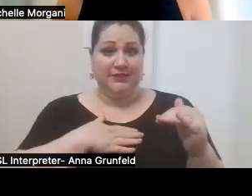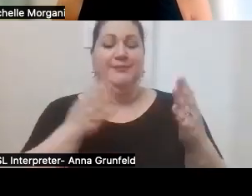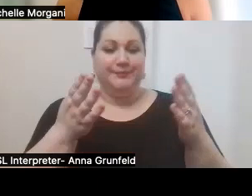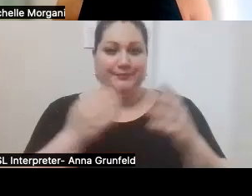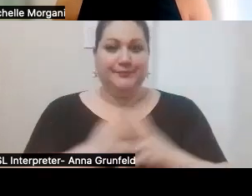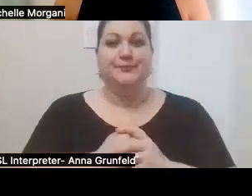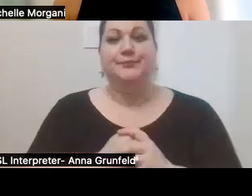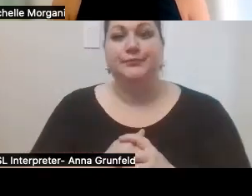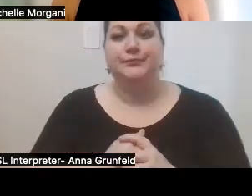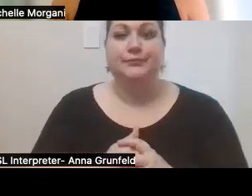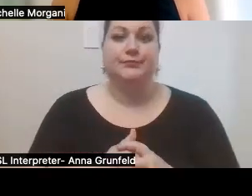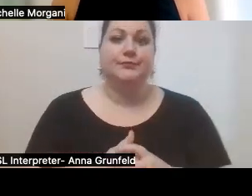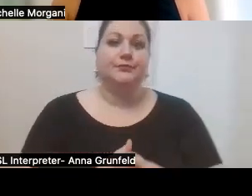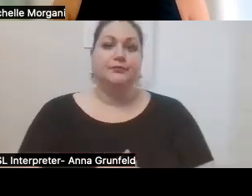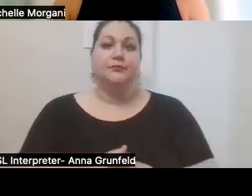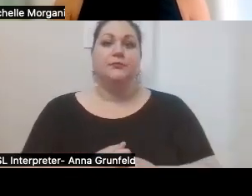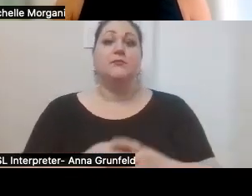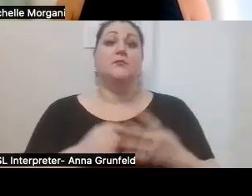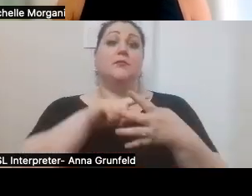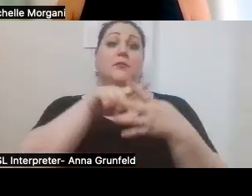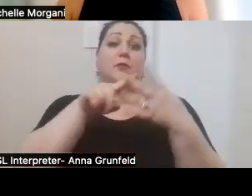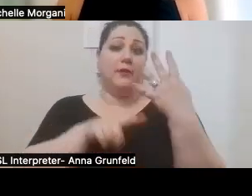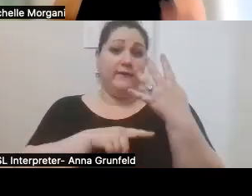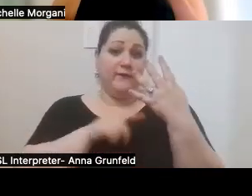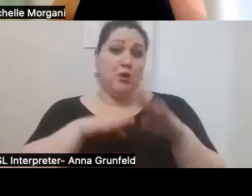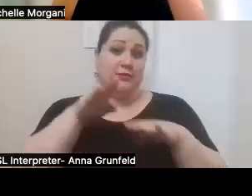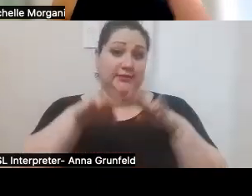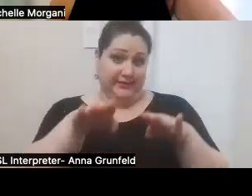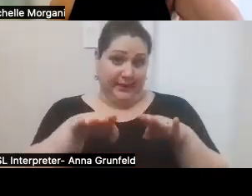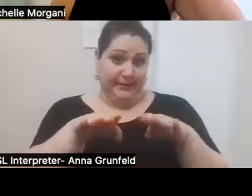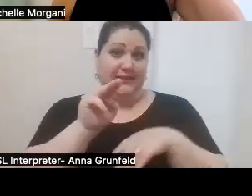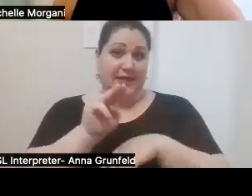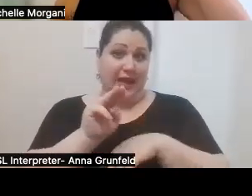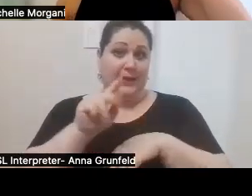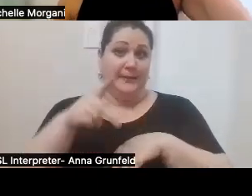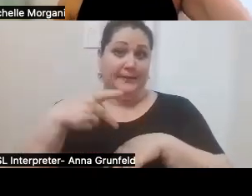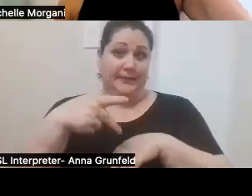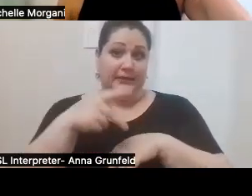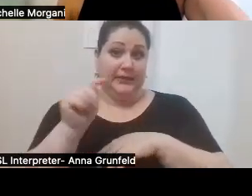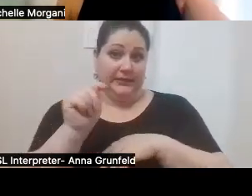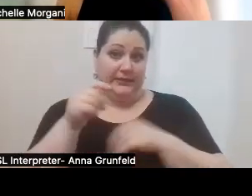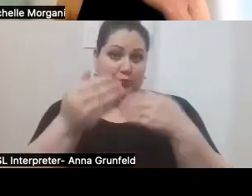There are four sets four steps to the MPT process. First, it's writing down the goals,